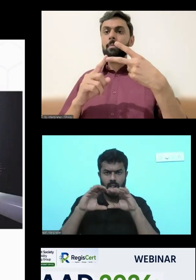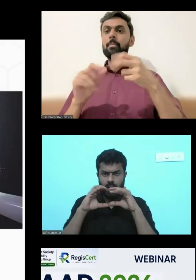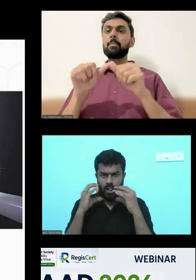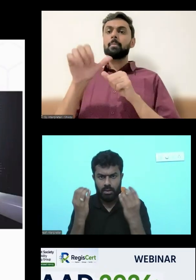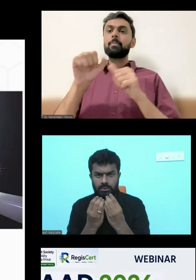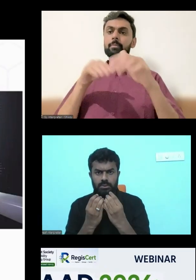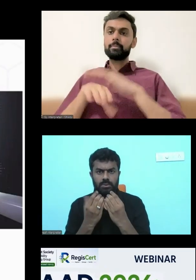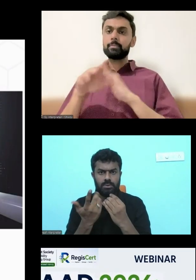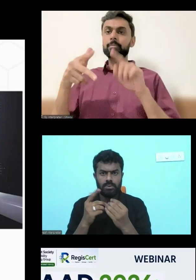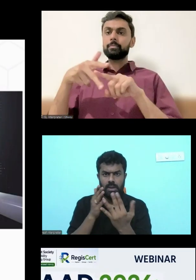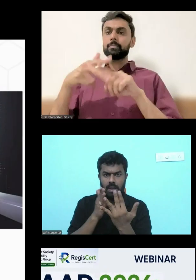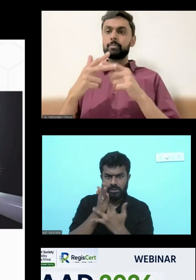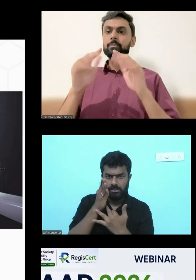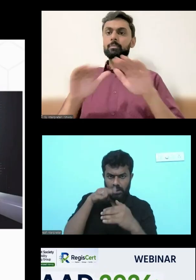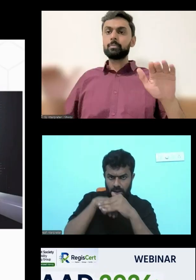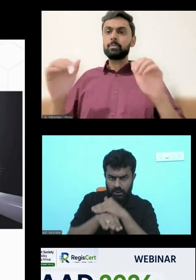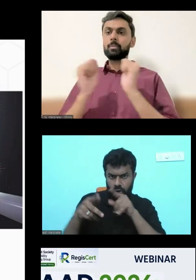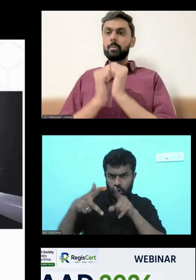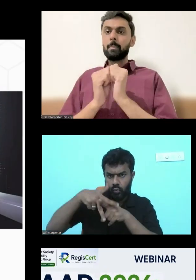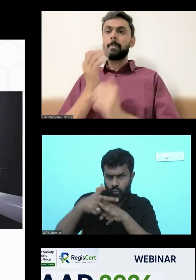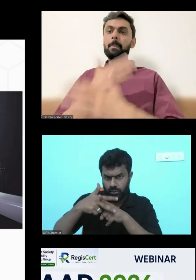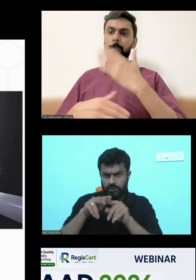children with disabilities or diverse learners.